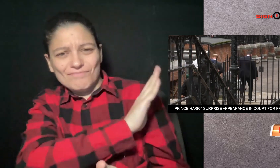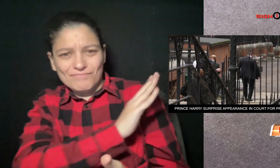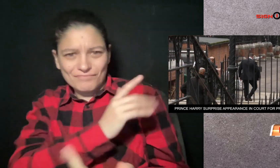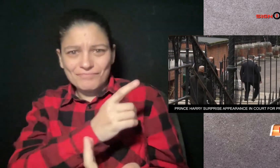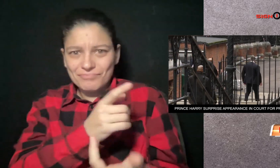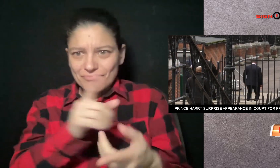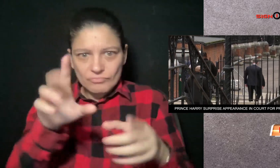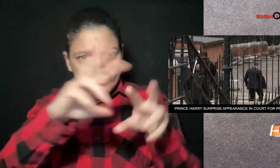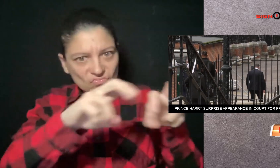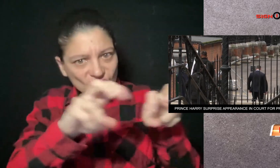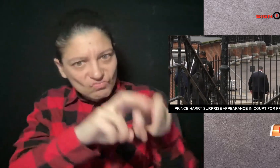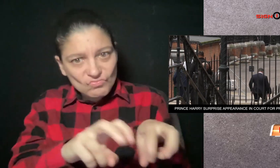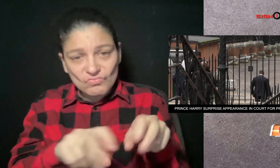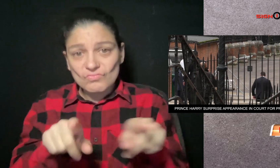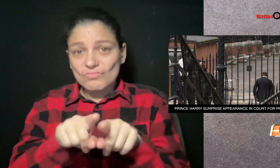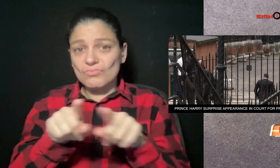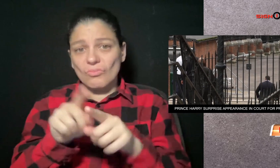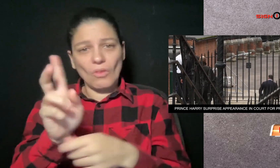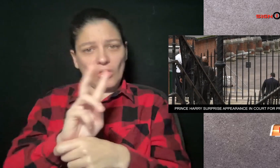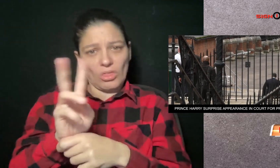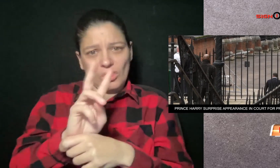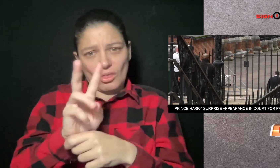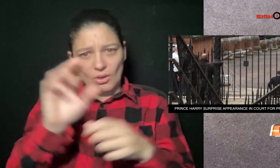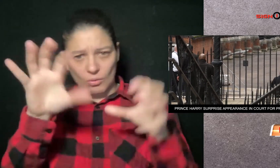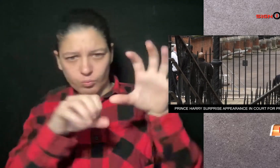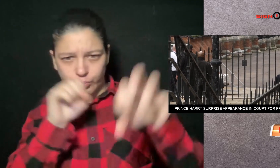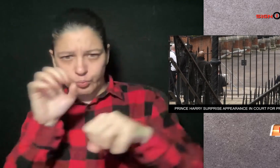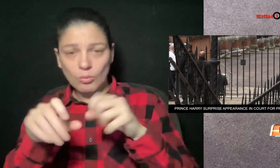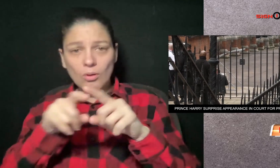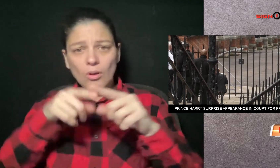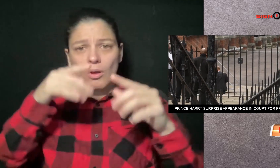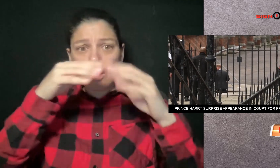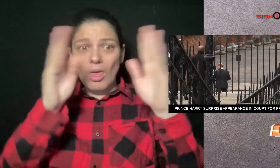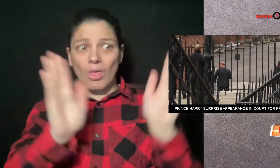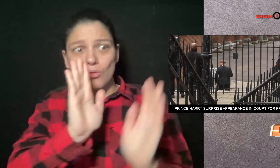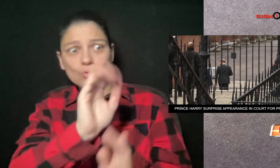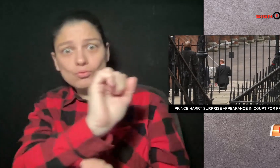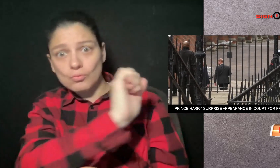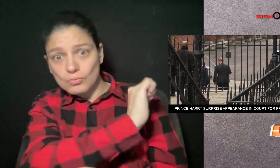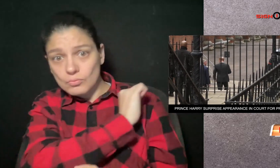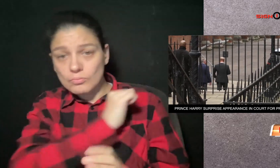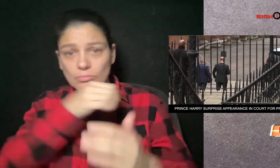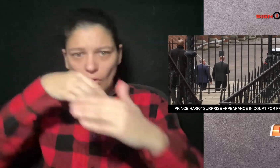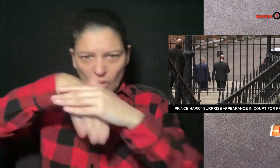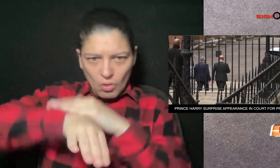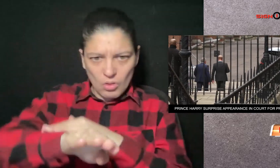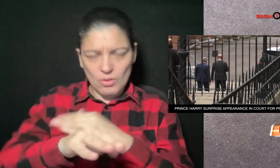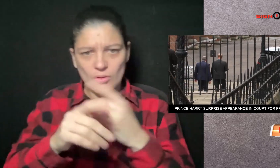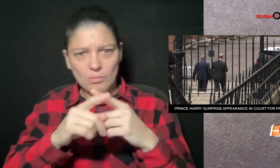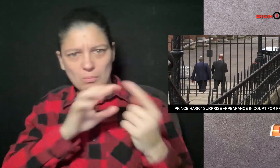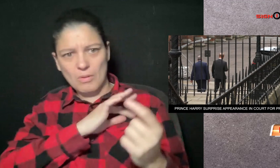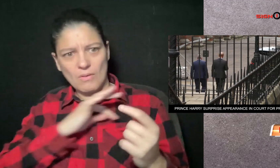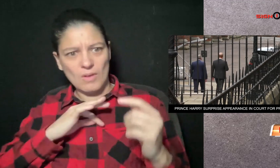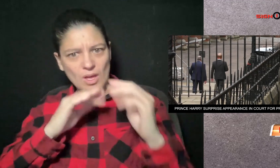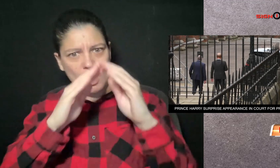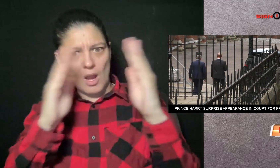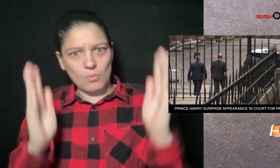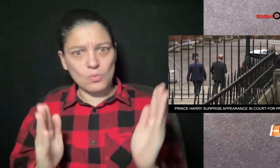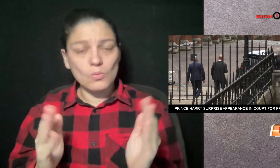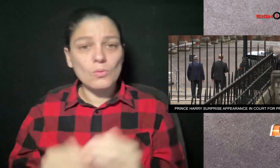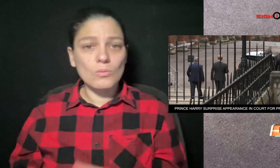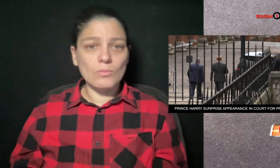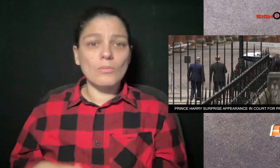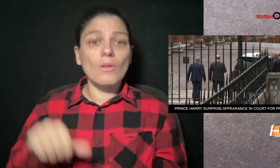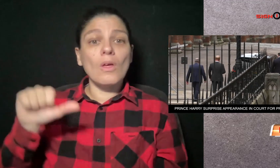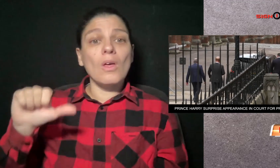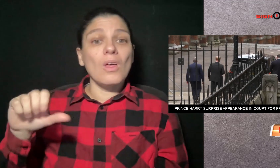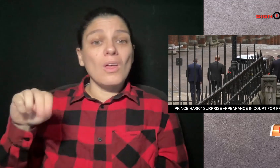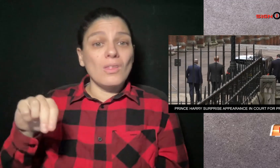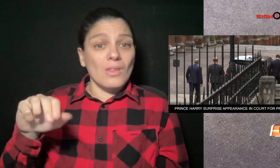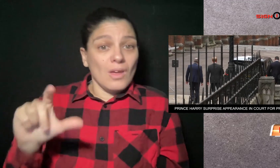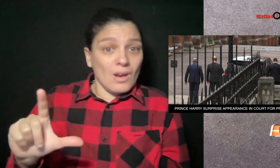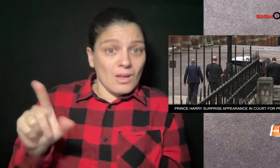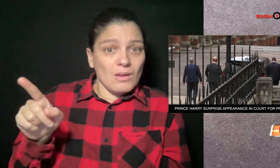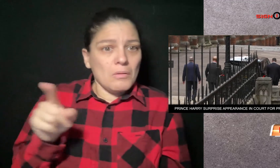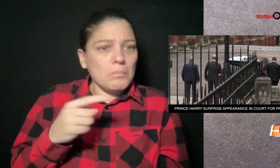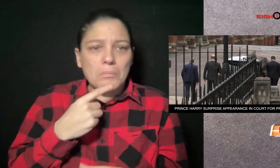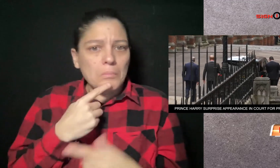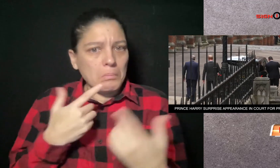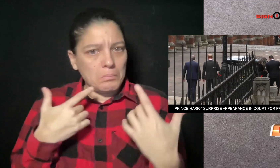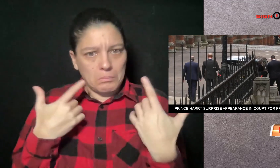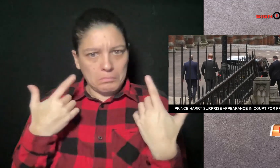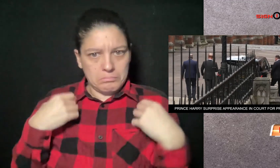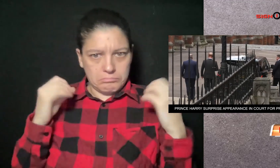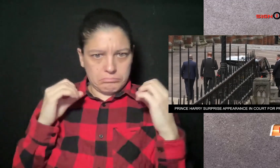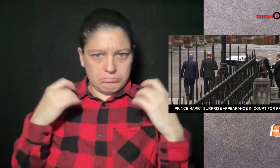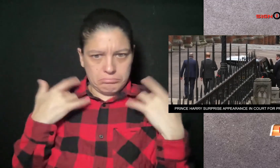the breaking and entry into private property ANL denies the allegations and is seeking